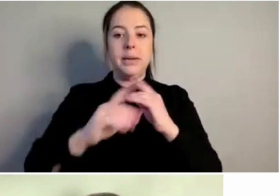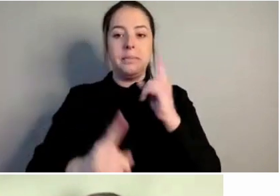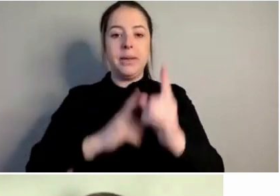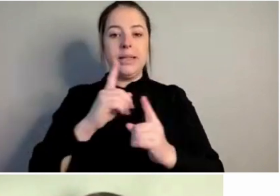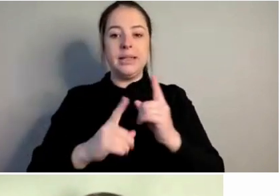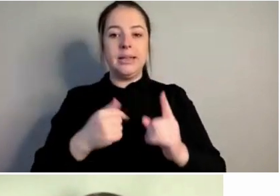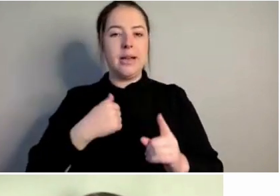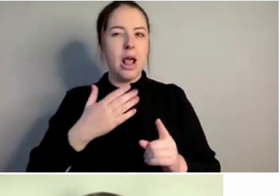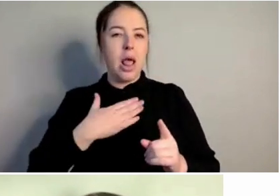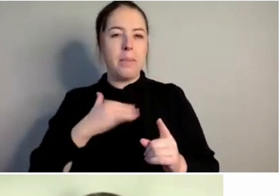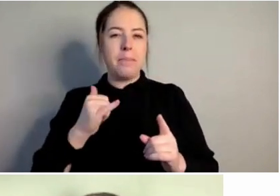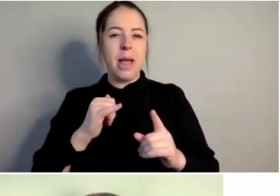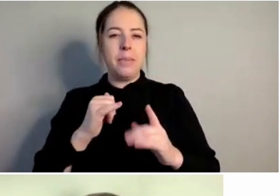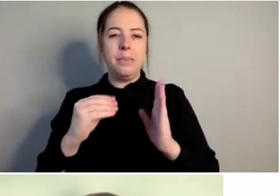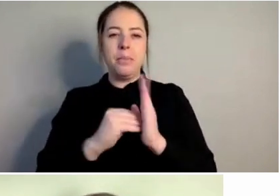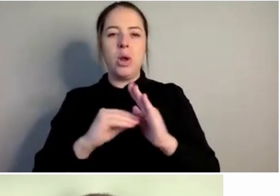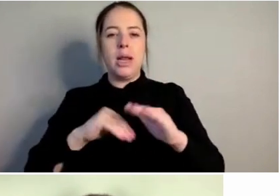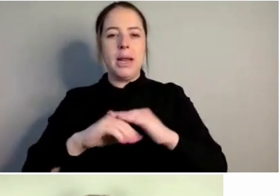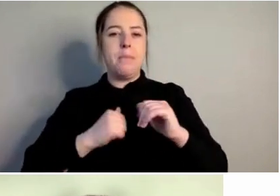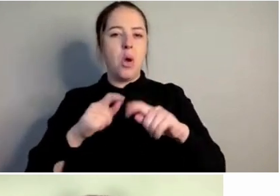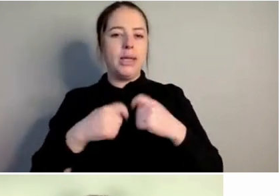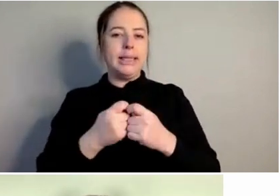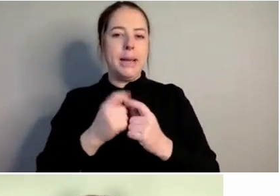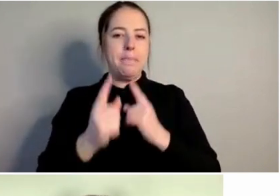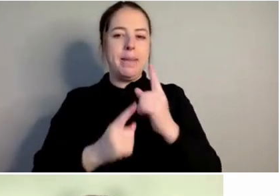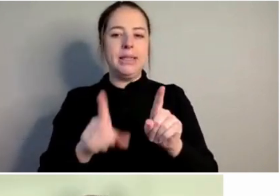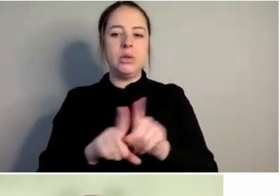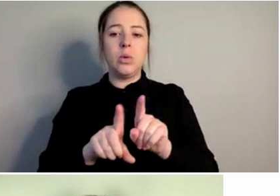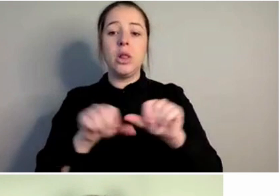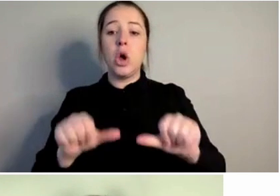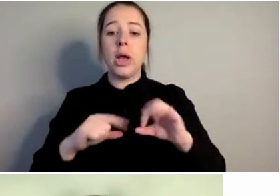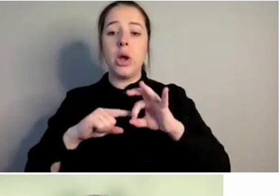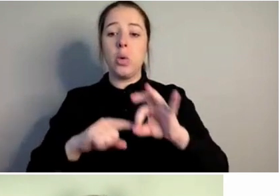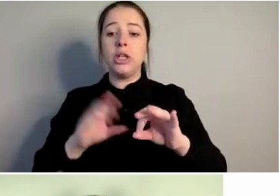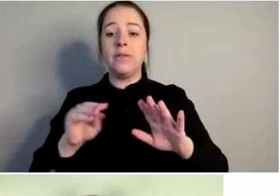in my team meetings now as well. Okay, so we've got a question come through from the audience